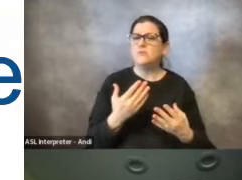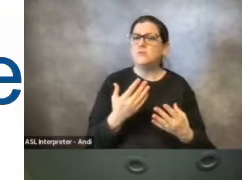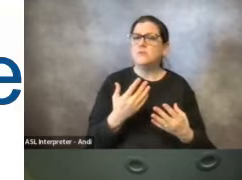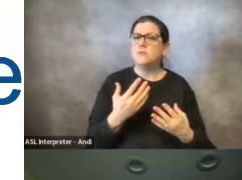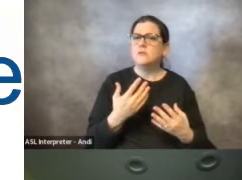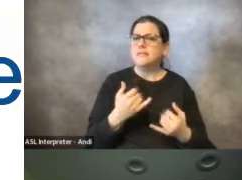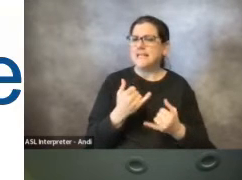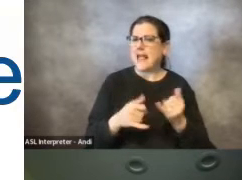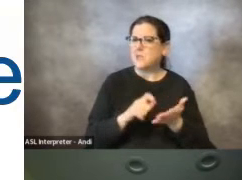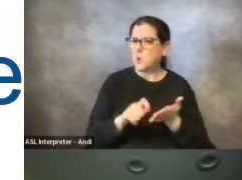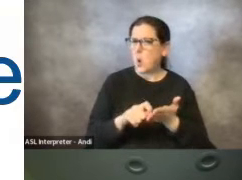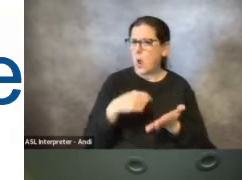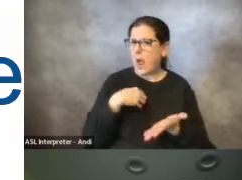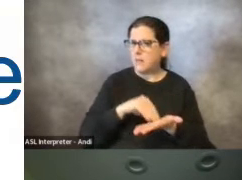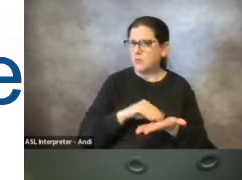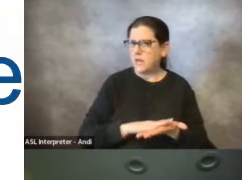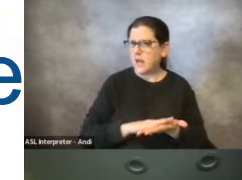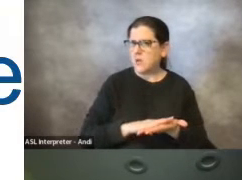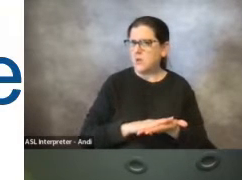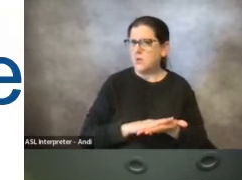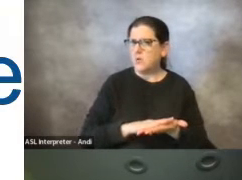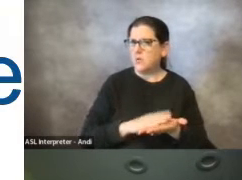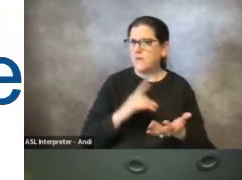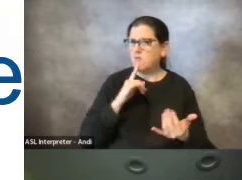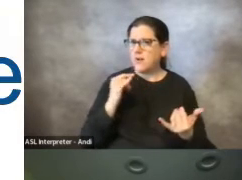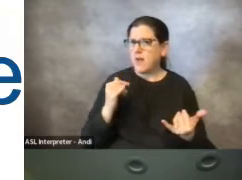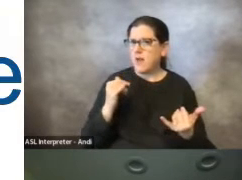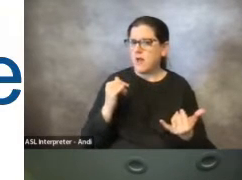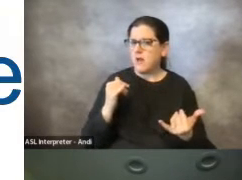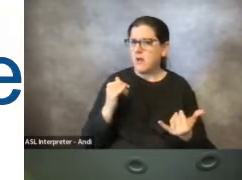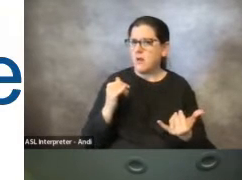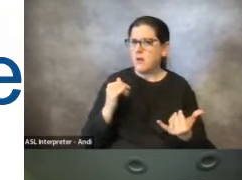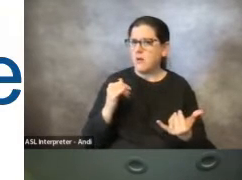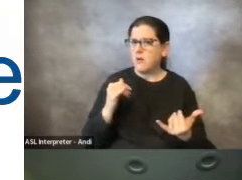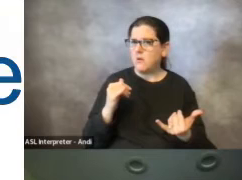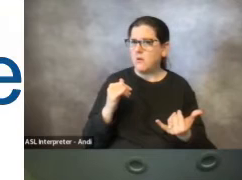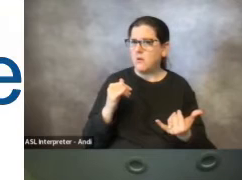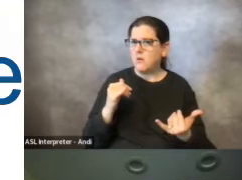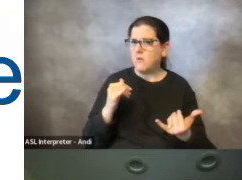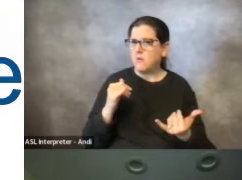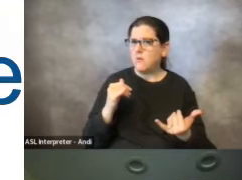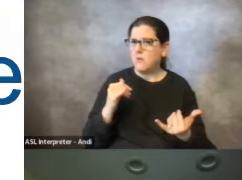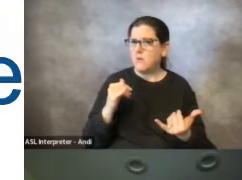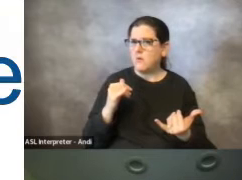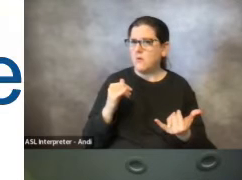note that I have that I took down for for this question, right now, this besides the, you know, the vendor informed lenders, I can't emphasize